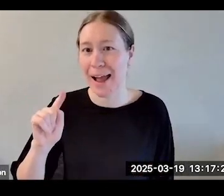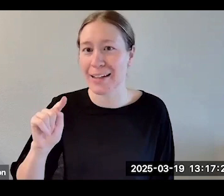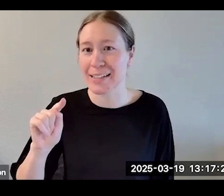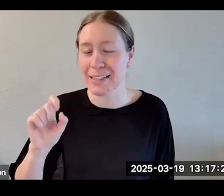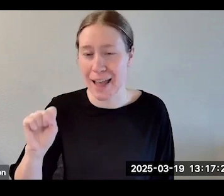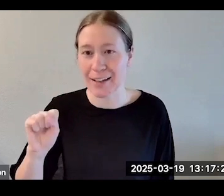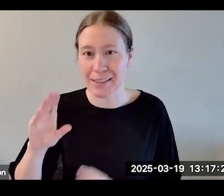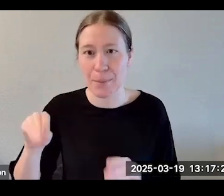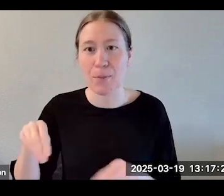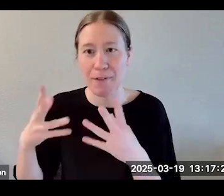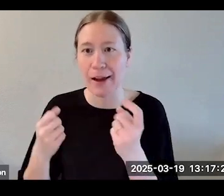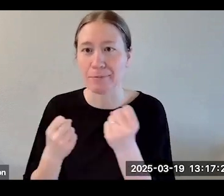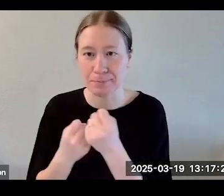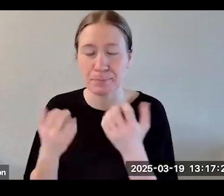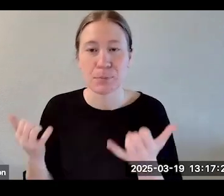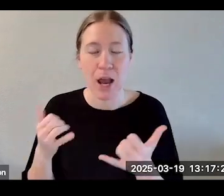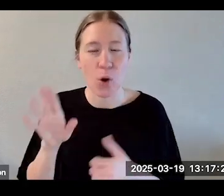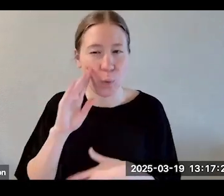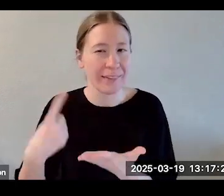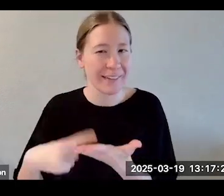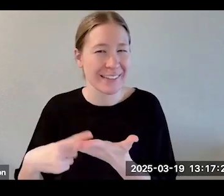But we'll talk about that a little bit more at the end here.